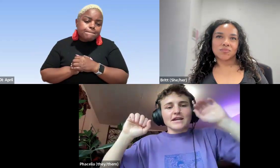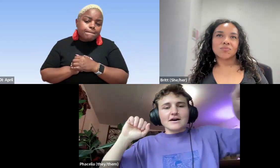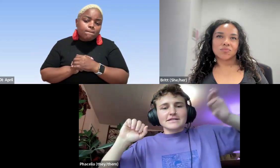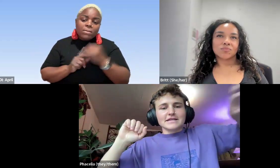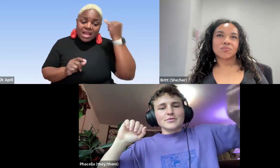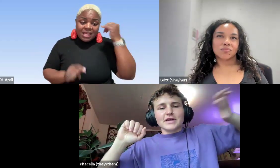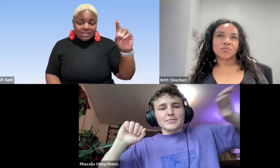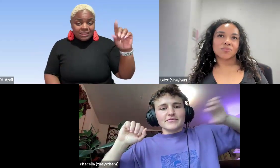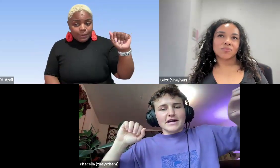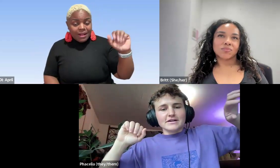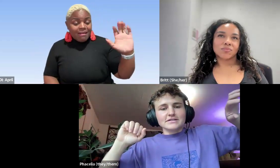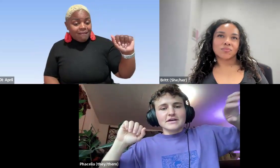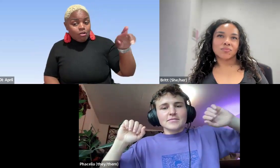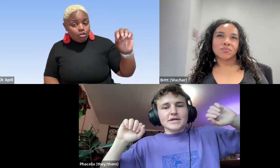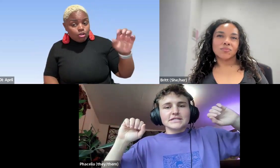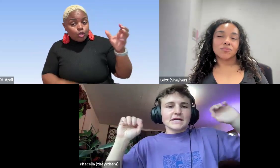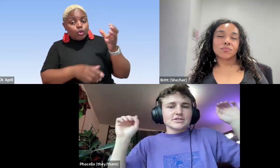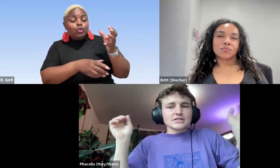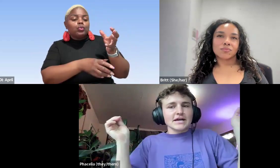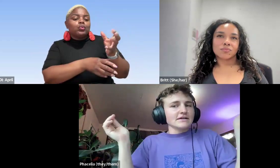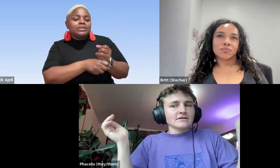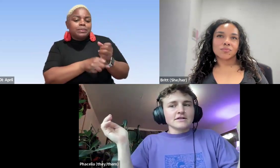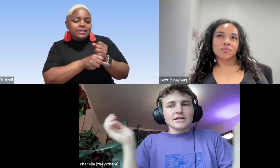and non-disabled care providers, because that's just, like,